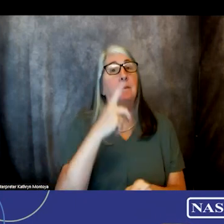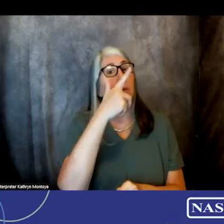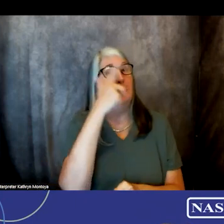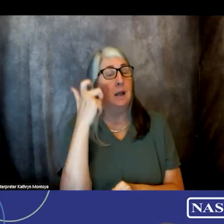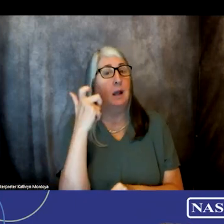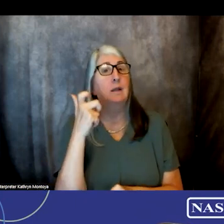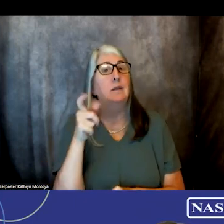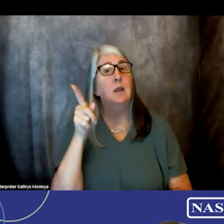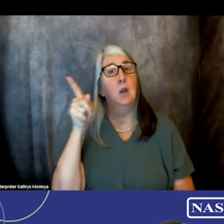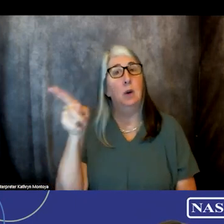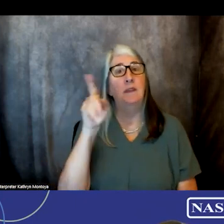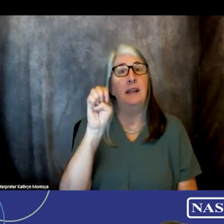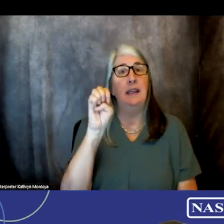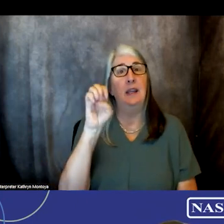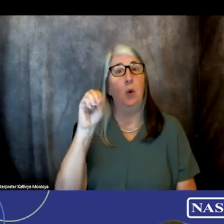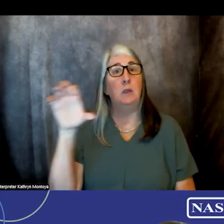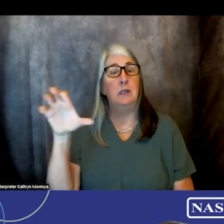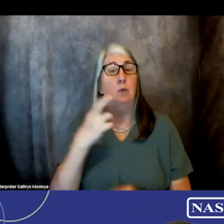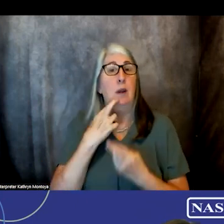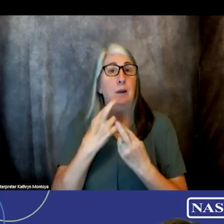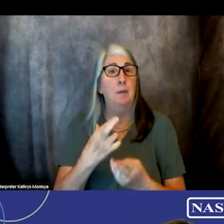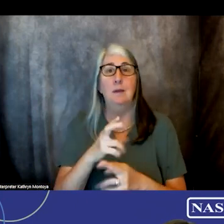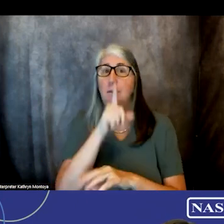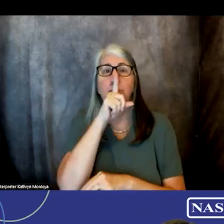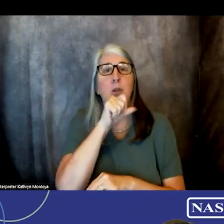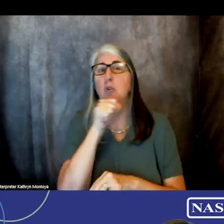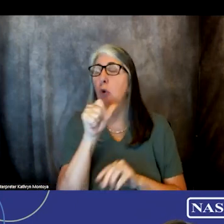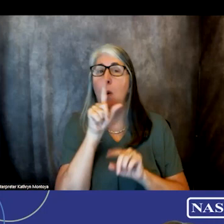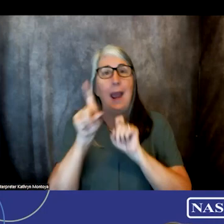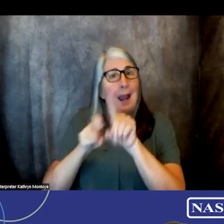GOING FOR A JOB? THEY ARE SAYING DON'T ASK ABOUT A RECORD FOR THAT.